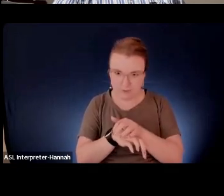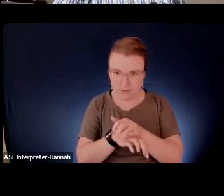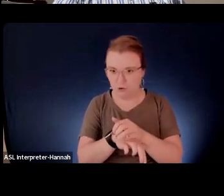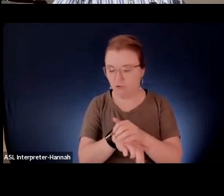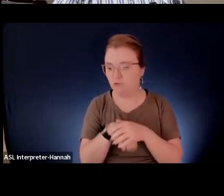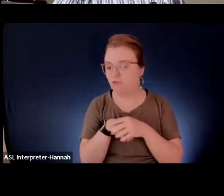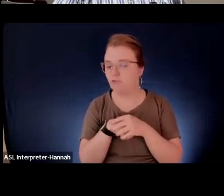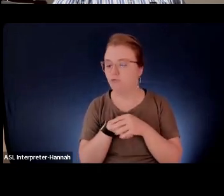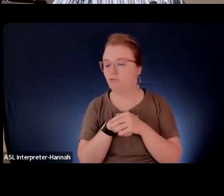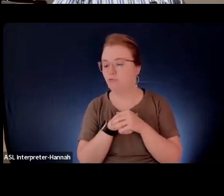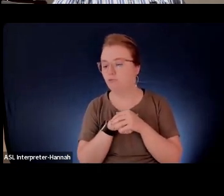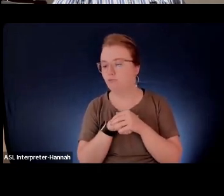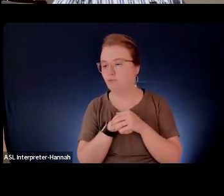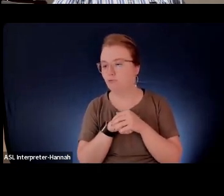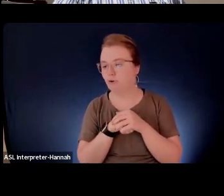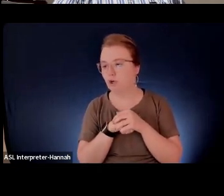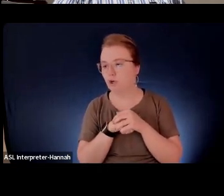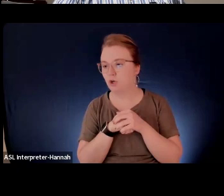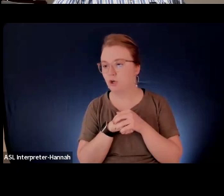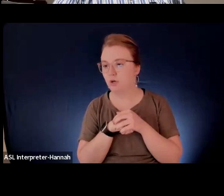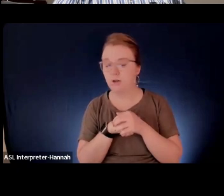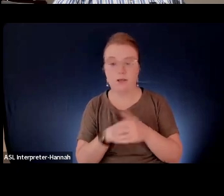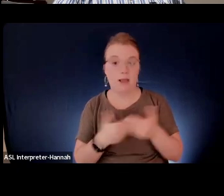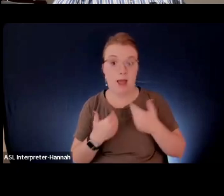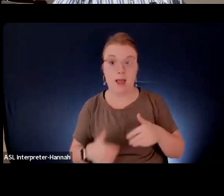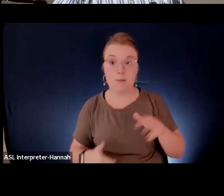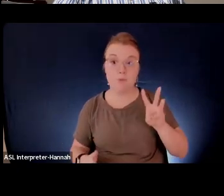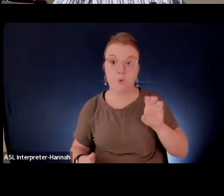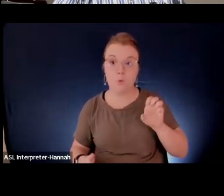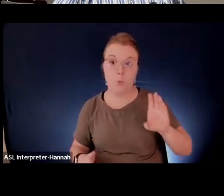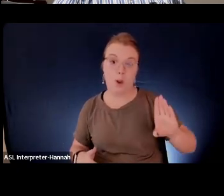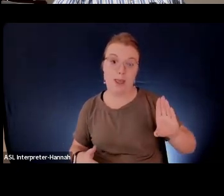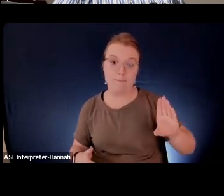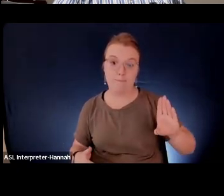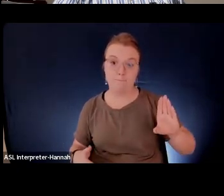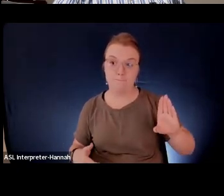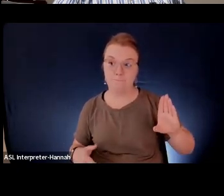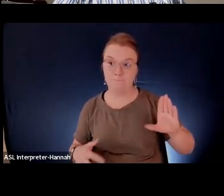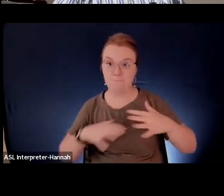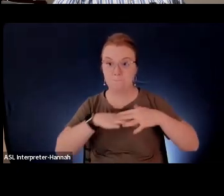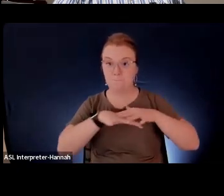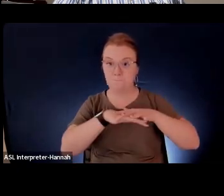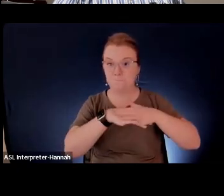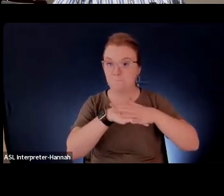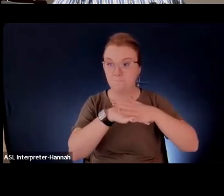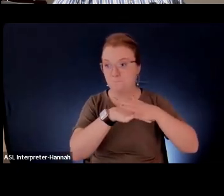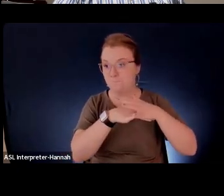Okay. I'm the web. Ooh, that's a good one. I'm the tree that the web is on.